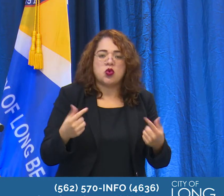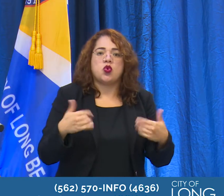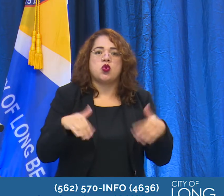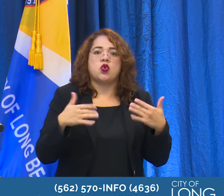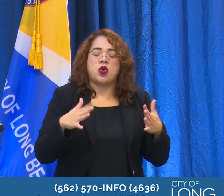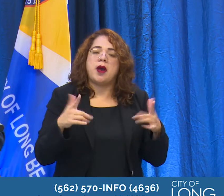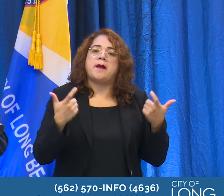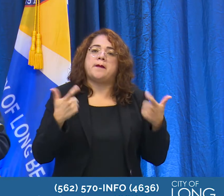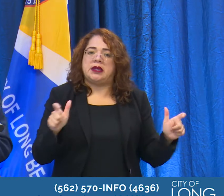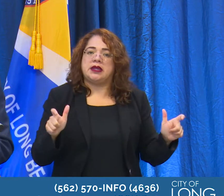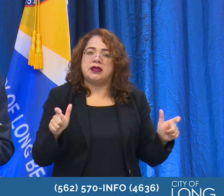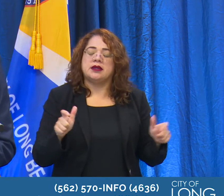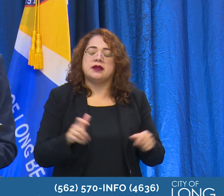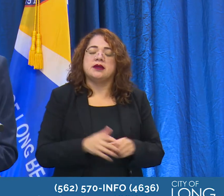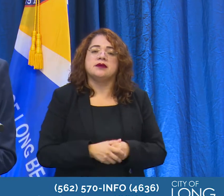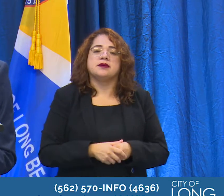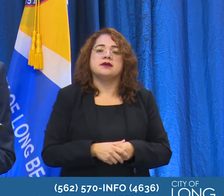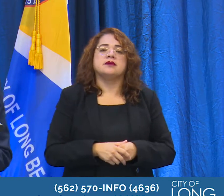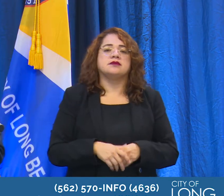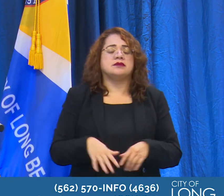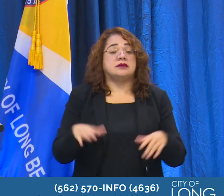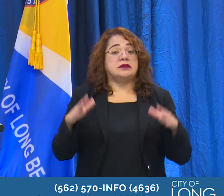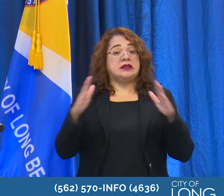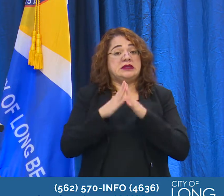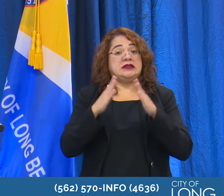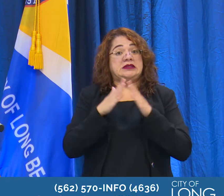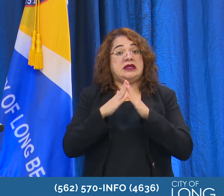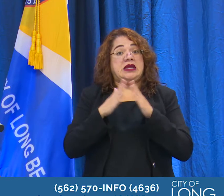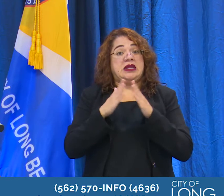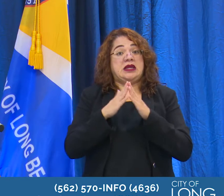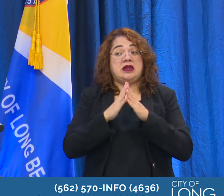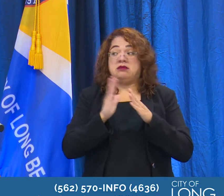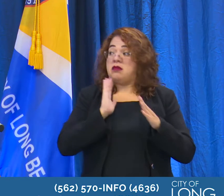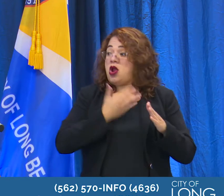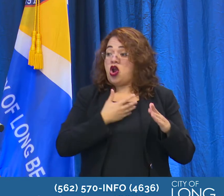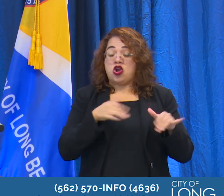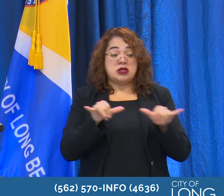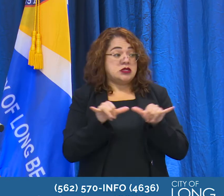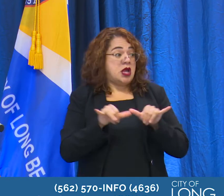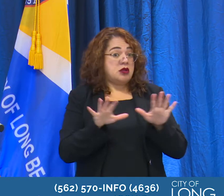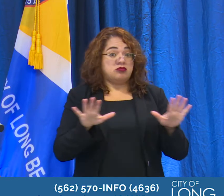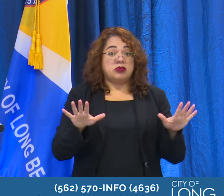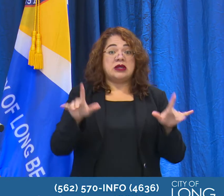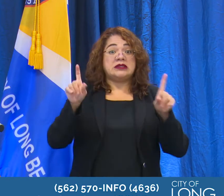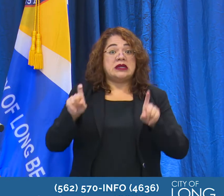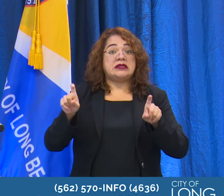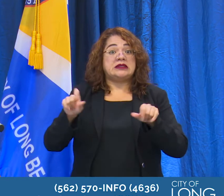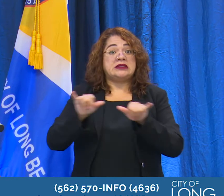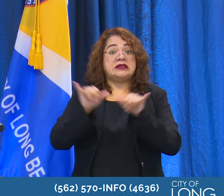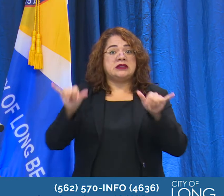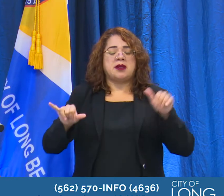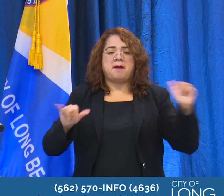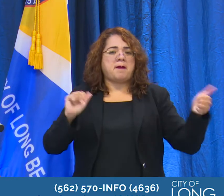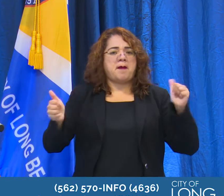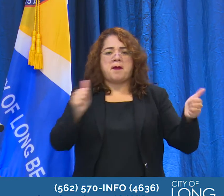For a city of our size, we have one of the best testing systems now in place. Tests are available